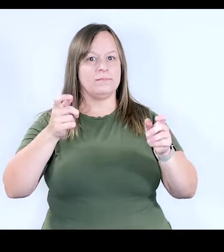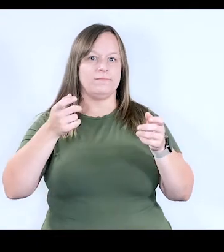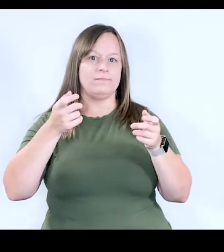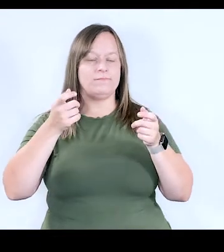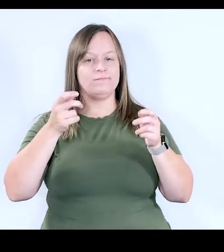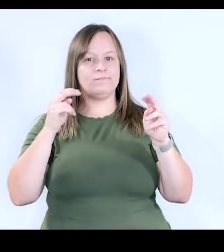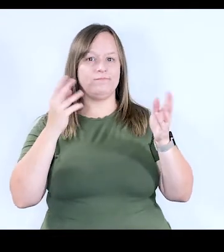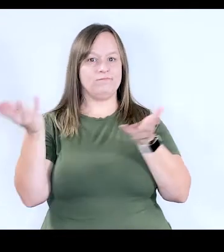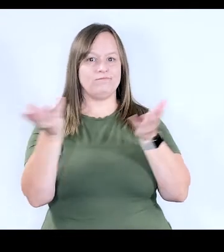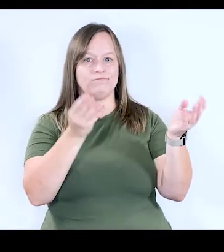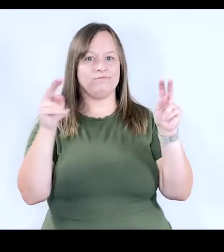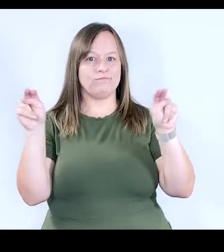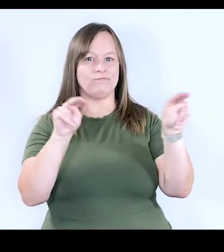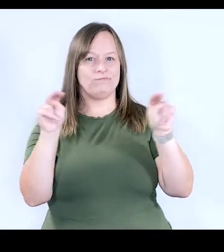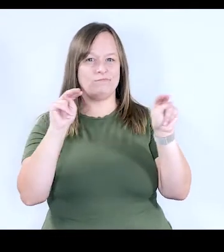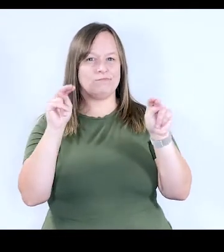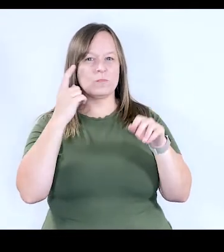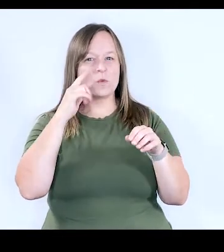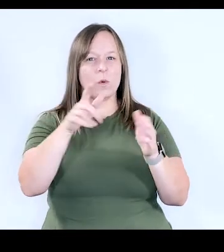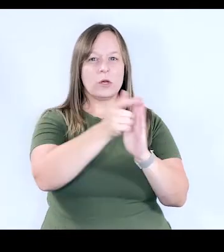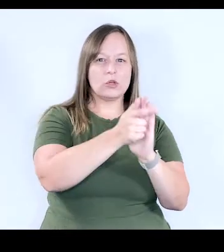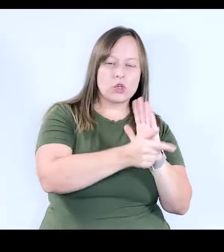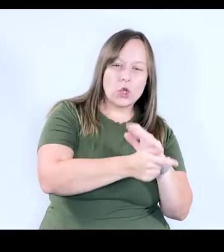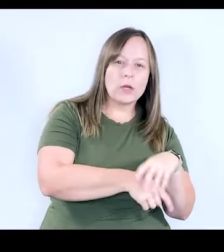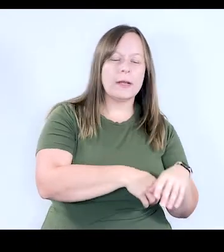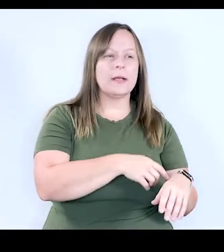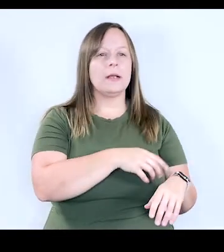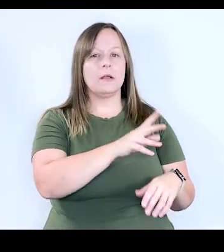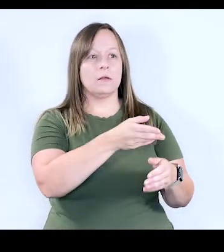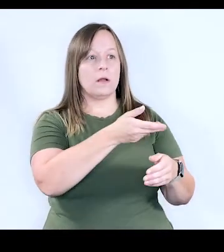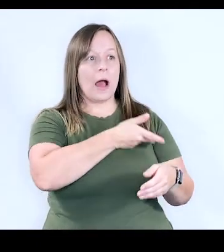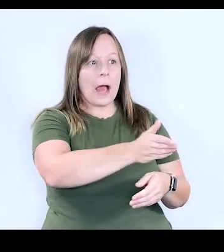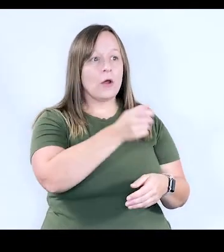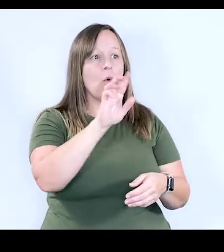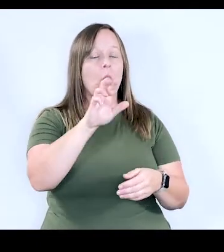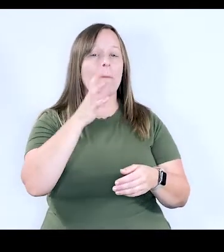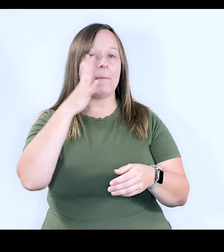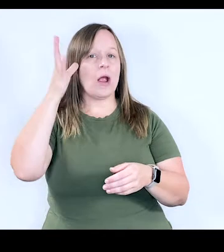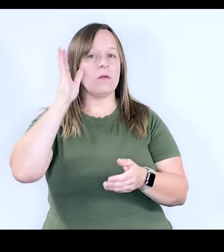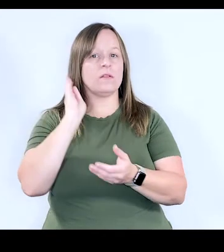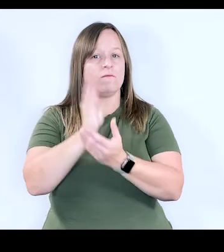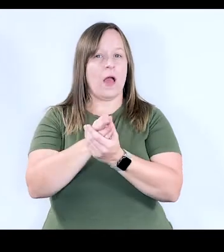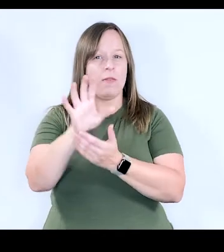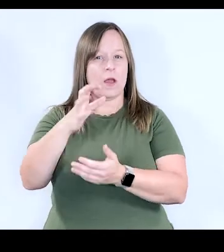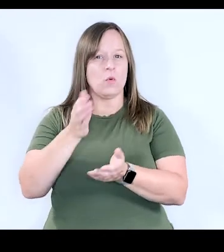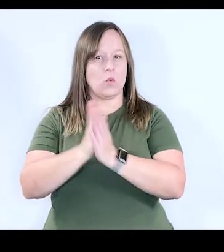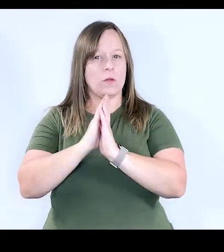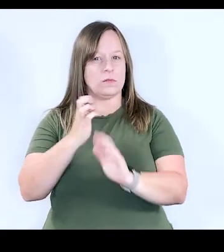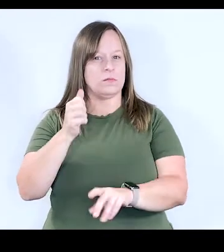by either retaining and working with an attorney, or parents are able to file that request themselves.